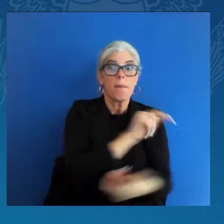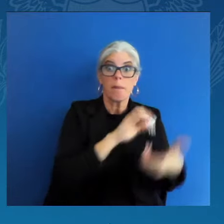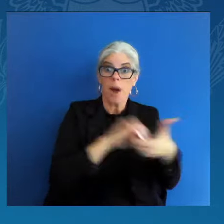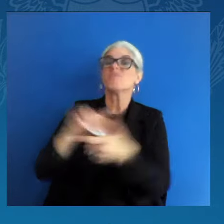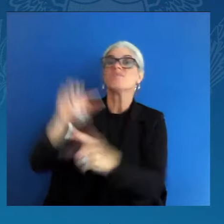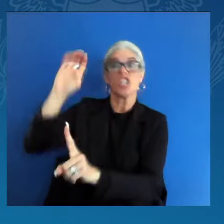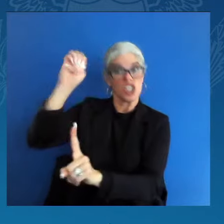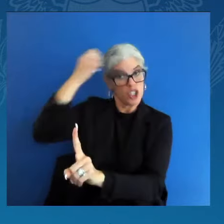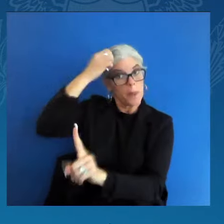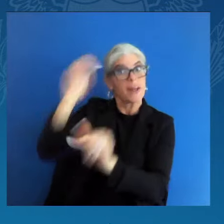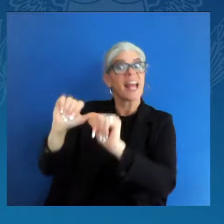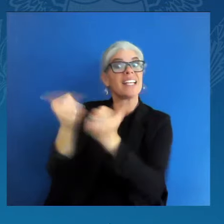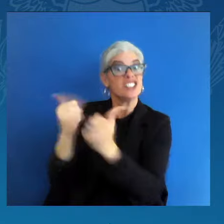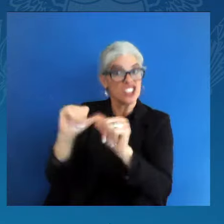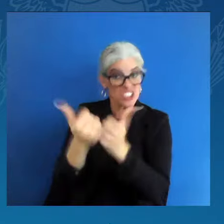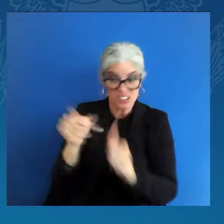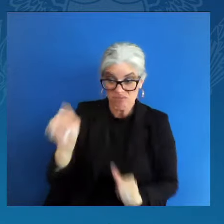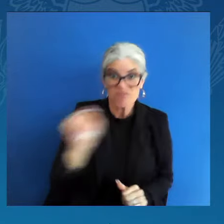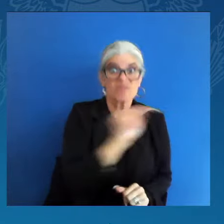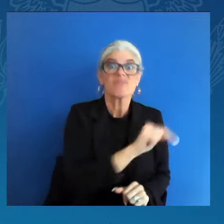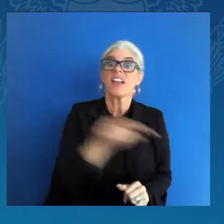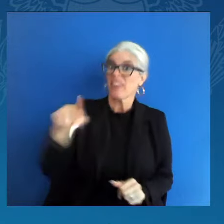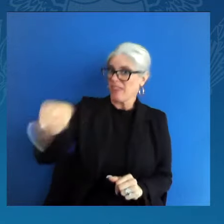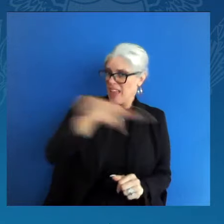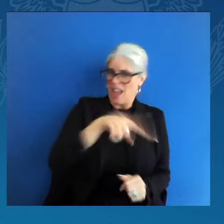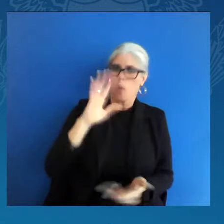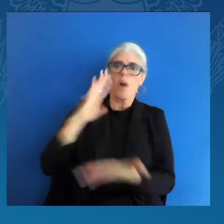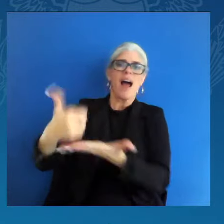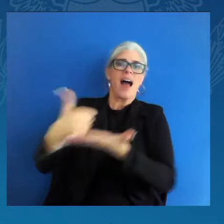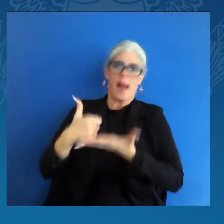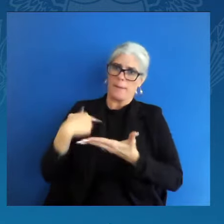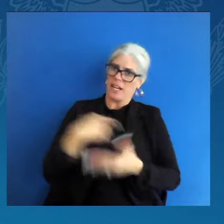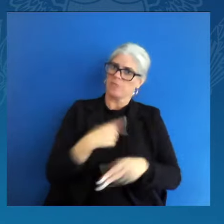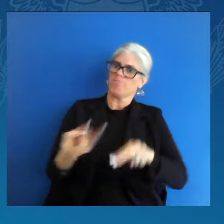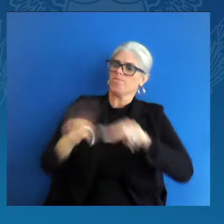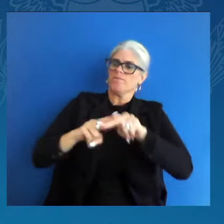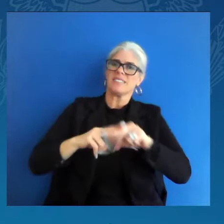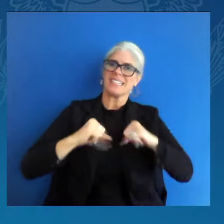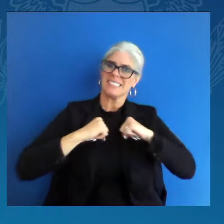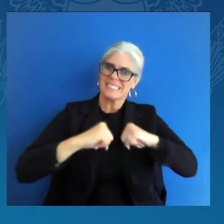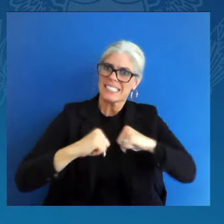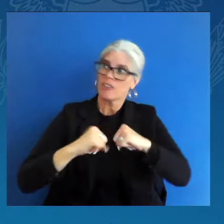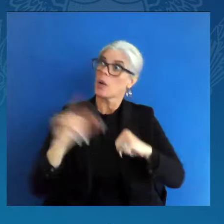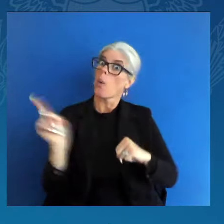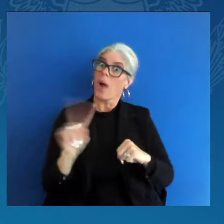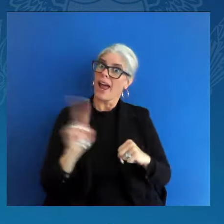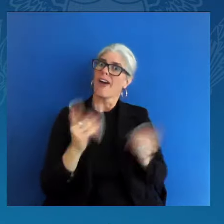and enable safe and effective human activities in space. NOAA's operational space weather products,